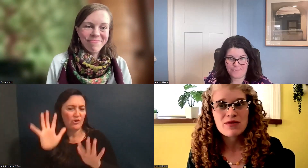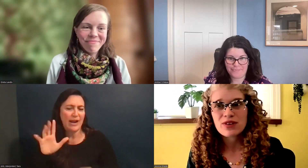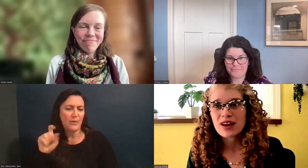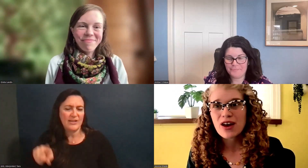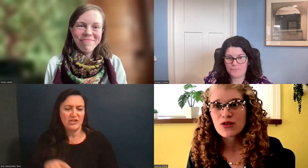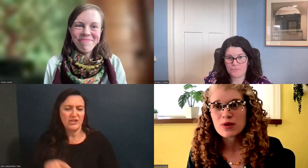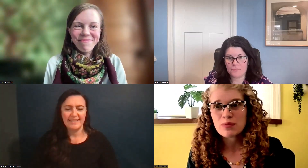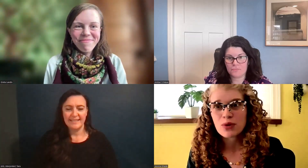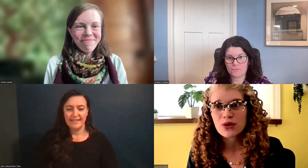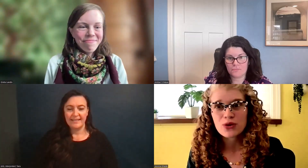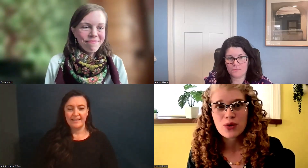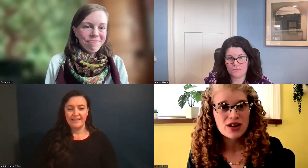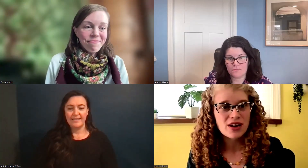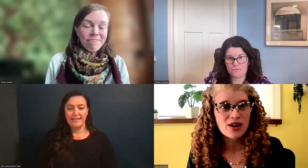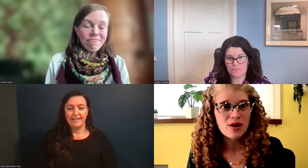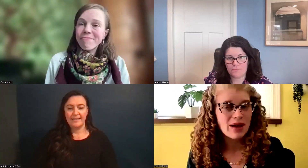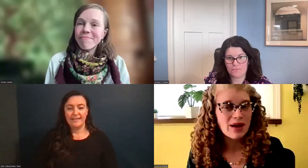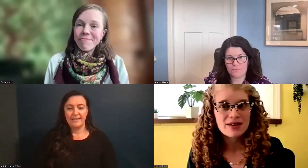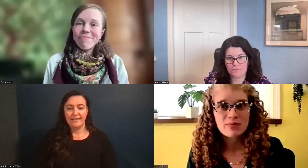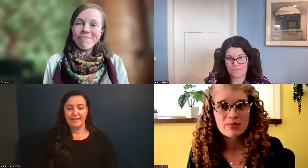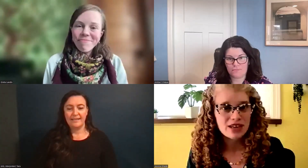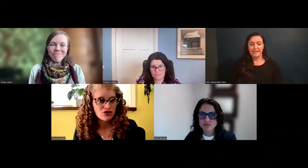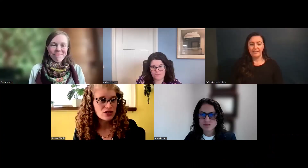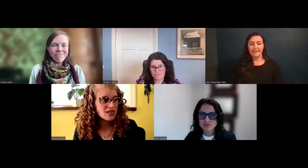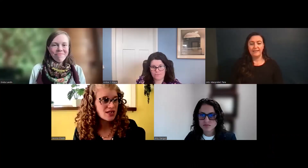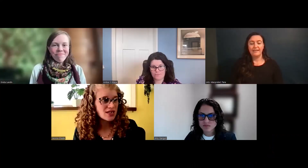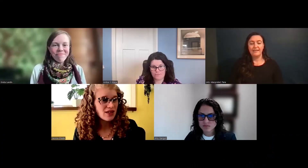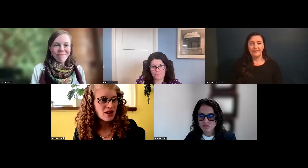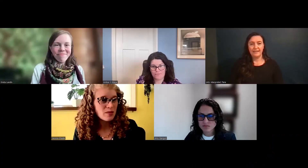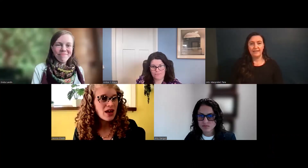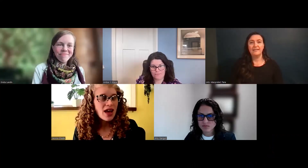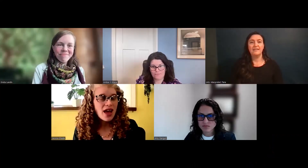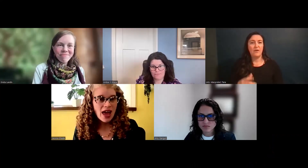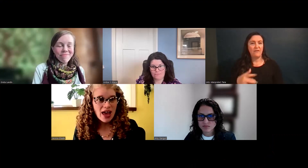I feel like other people who are here might be interested in them.